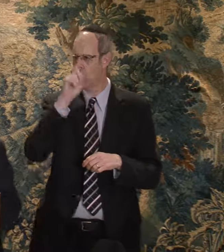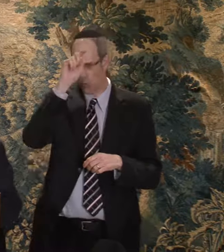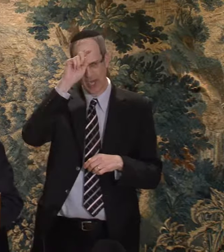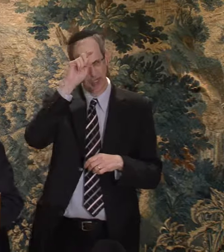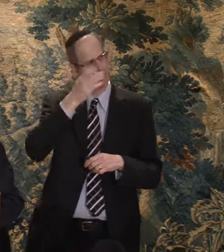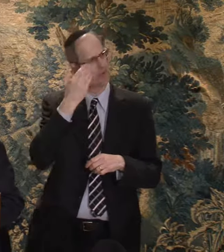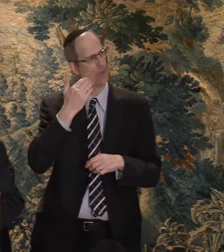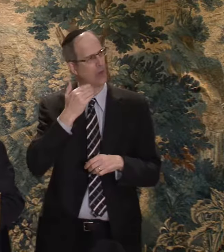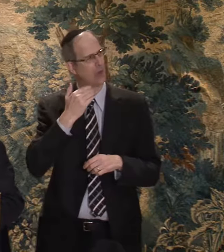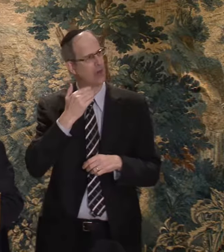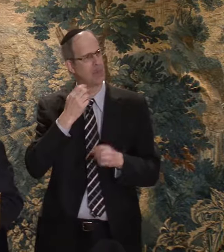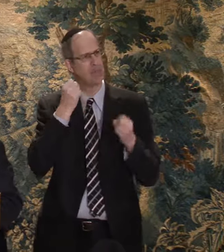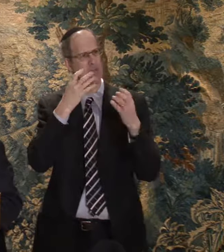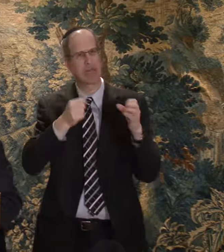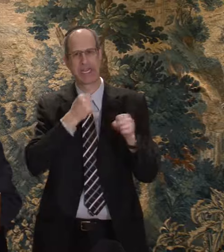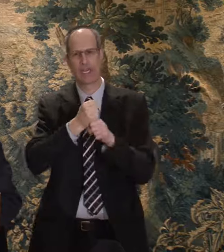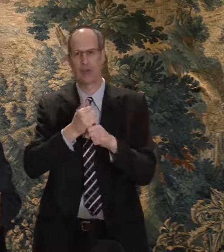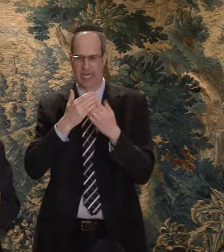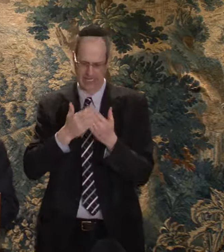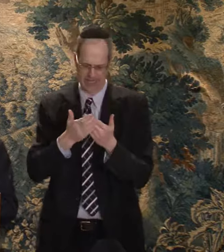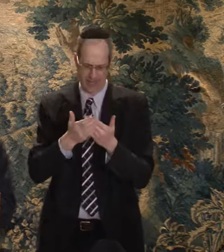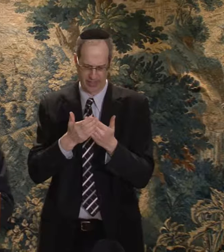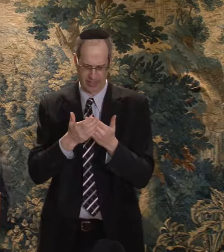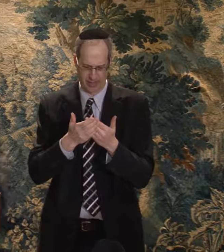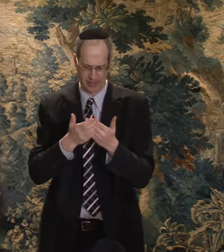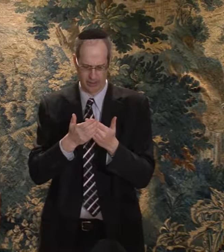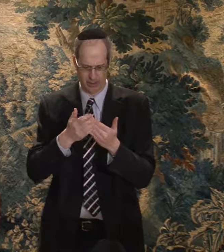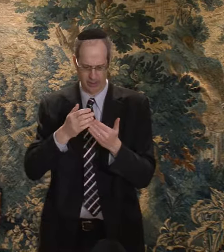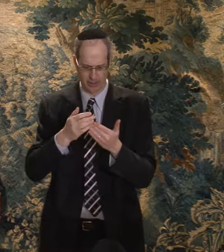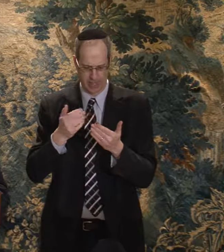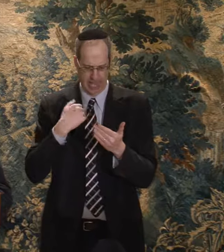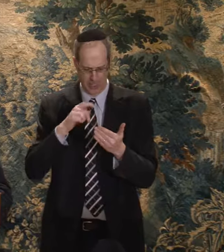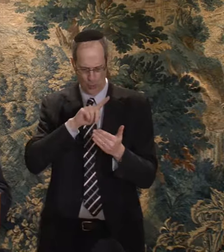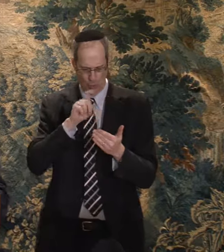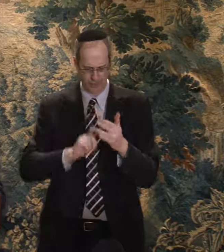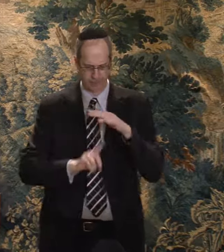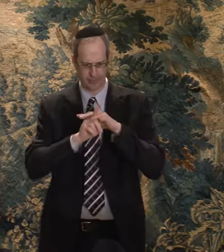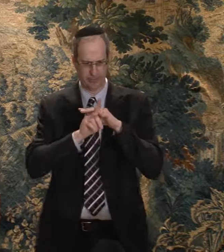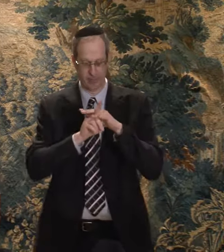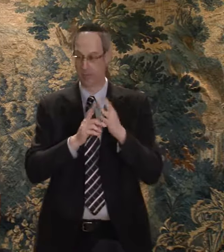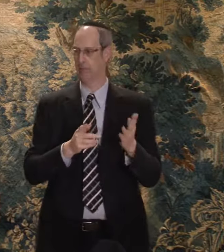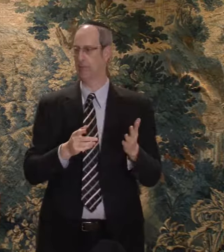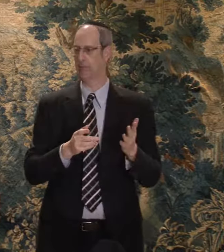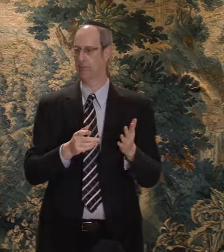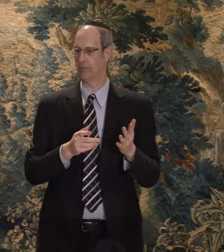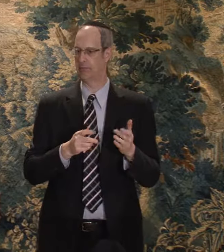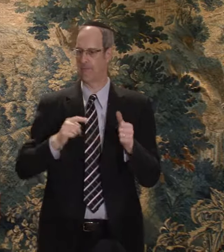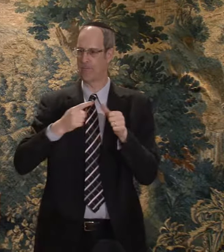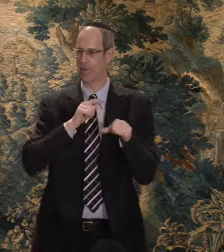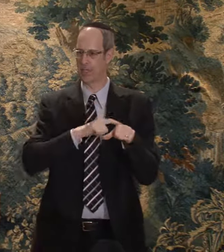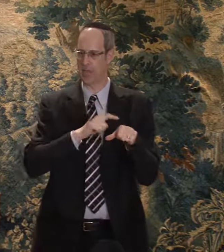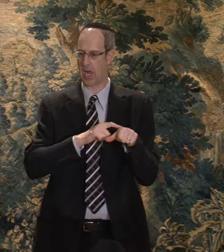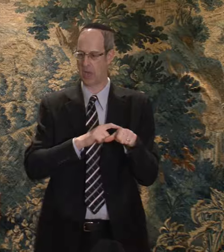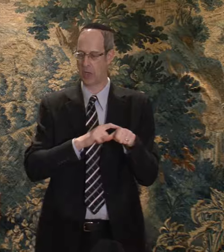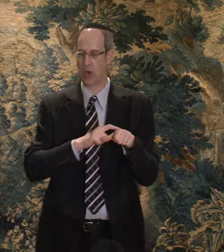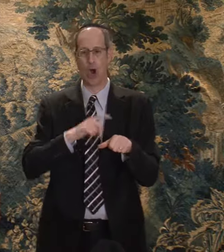doubting all these years how could he not have this question and the question when you think about it is something that should have bothered us all these